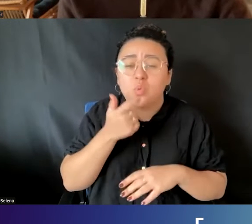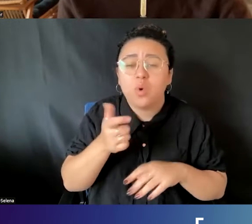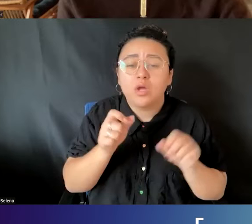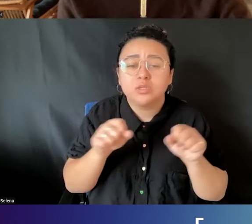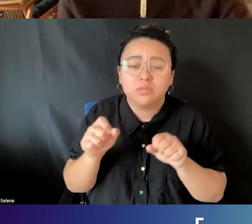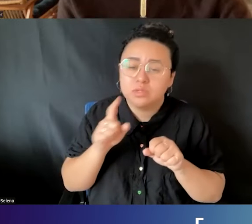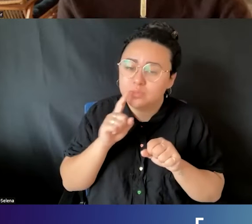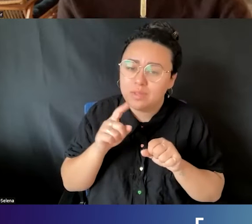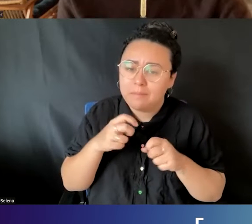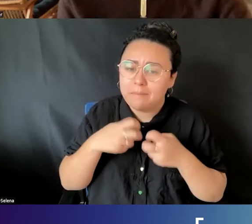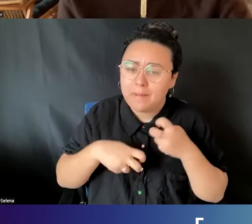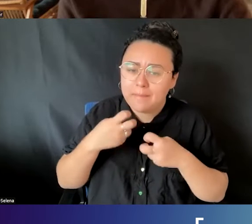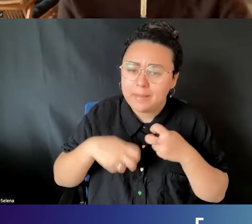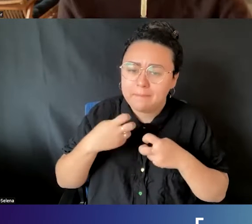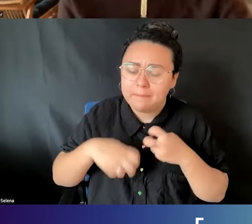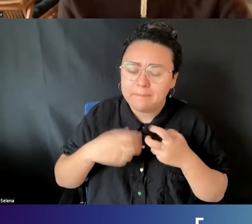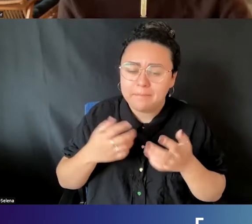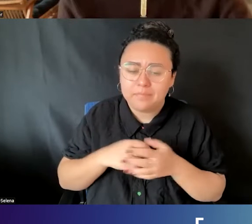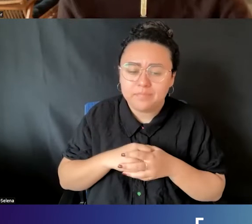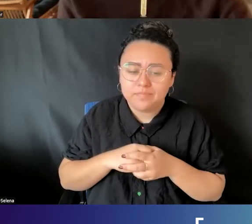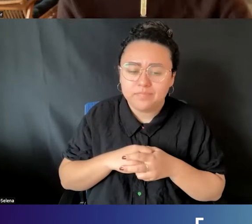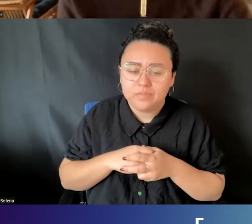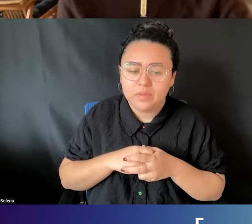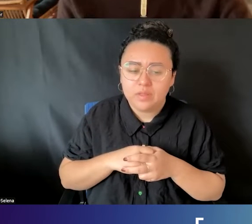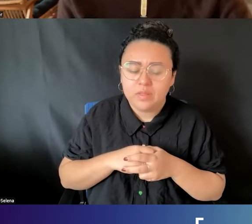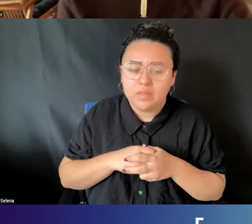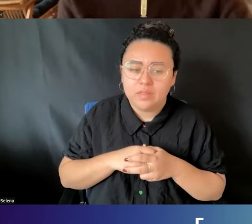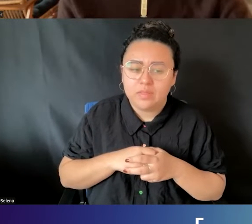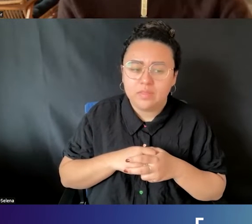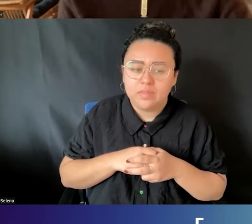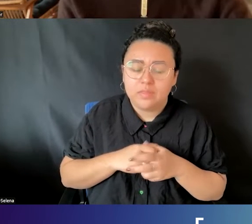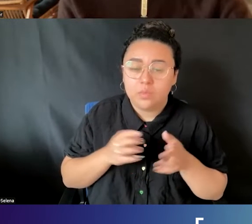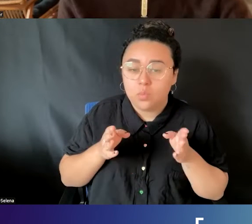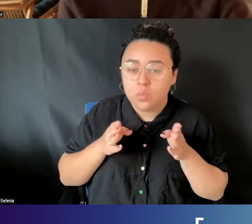There is this like the the way that the distribution is going,